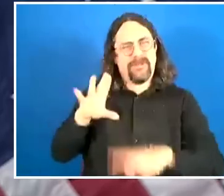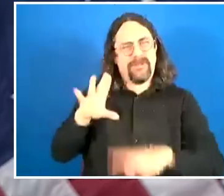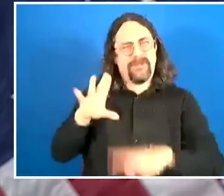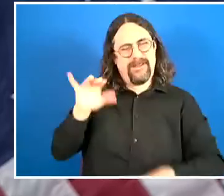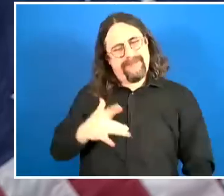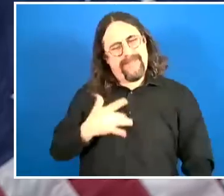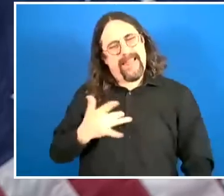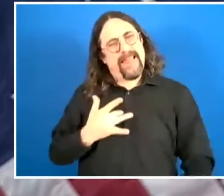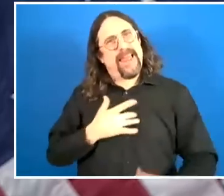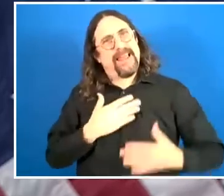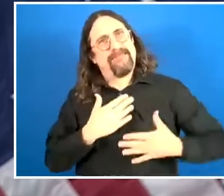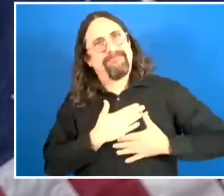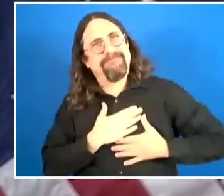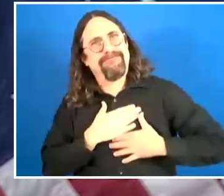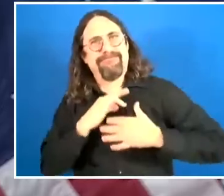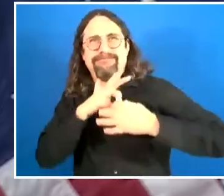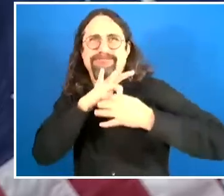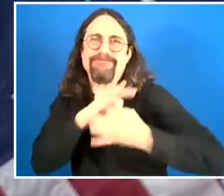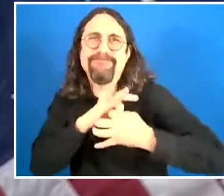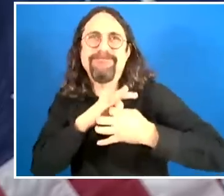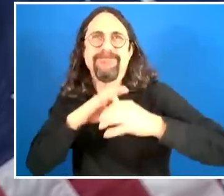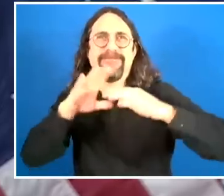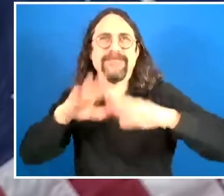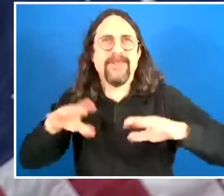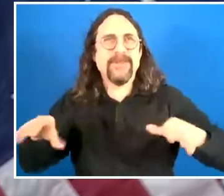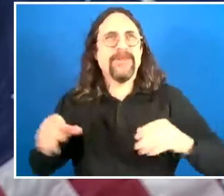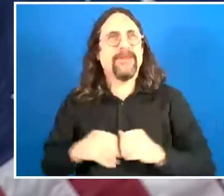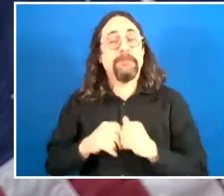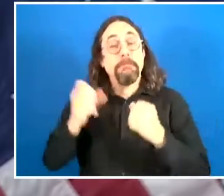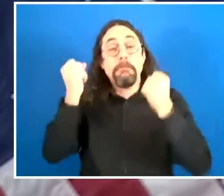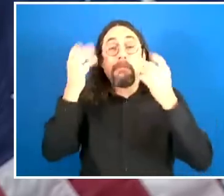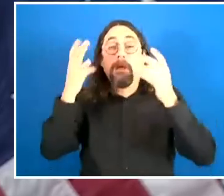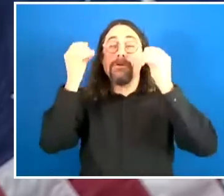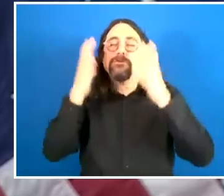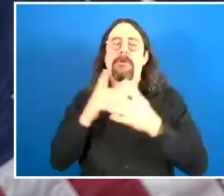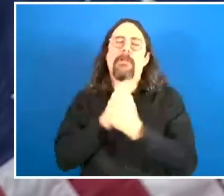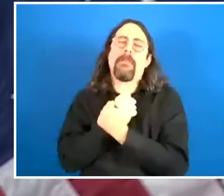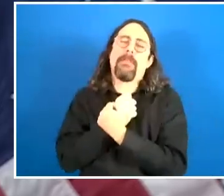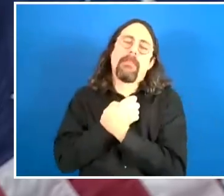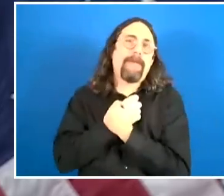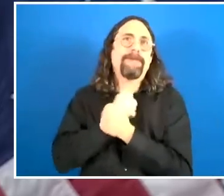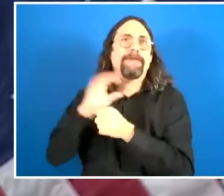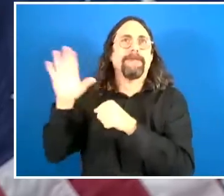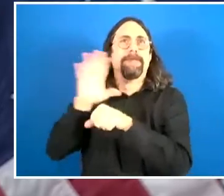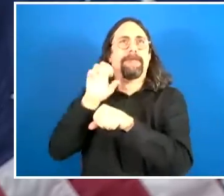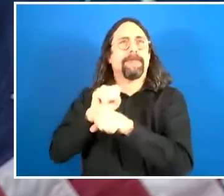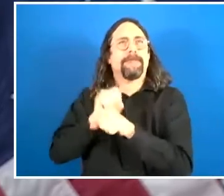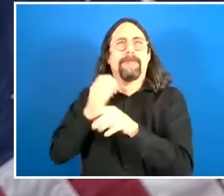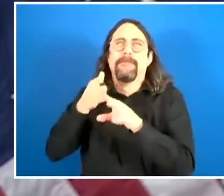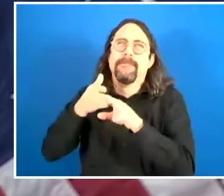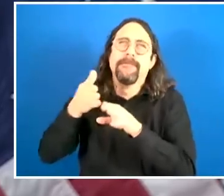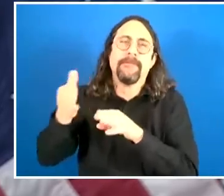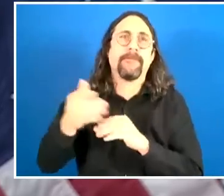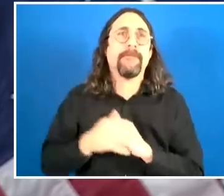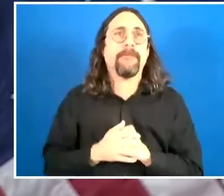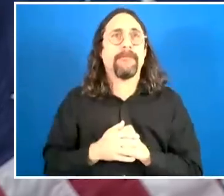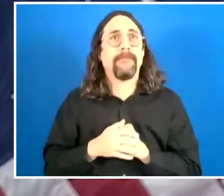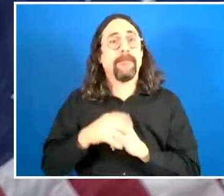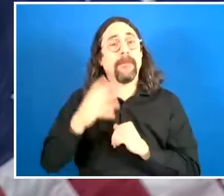PUT MY HEART AND SOUL IN OVER THE DECADES. MY KIDS GOT A